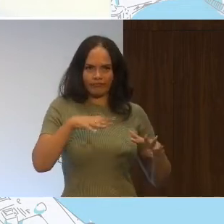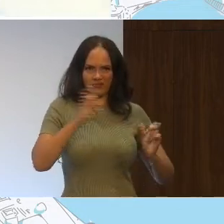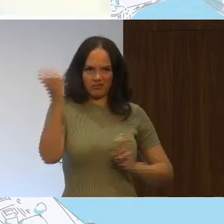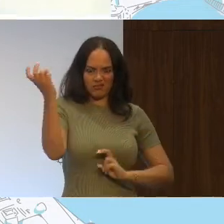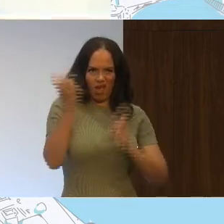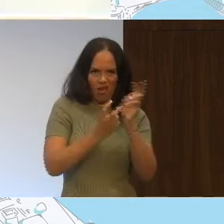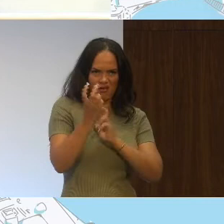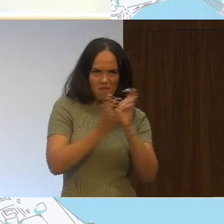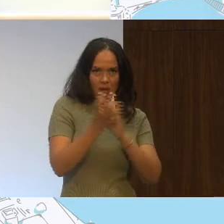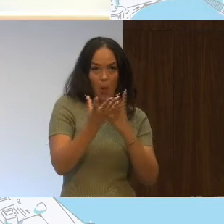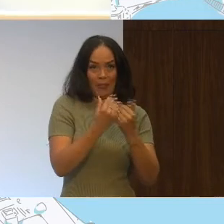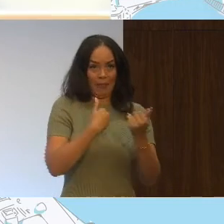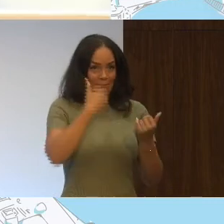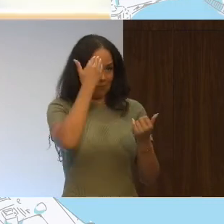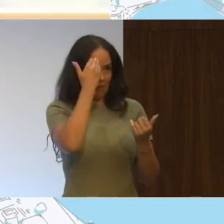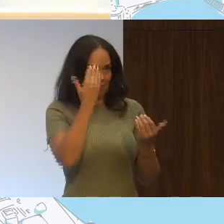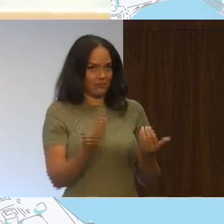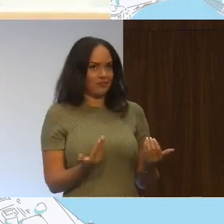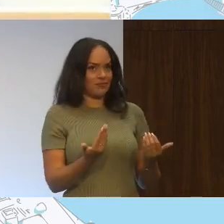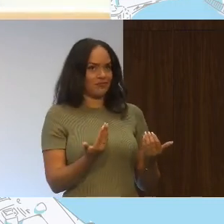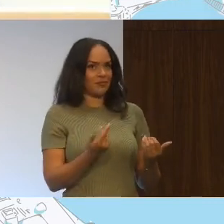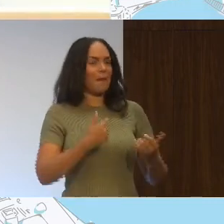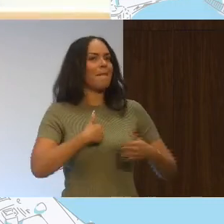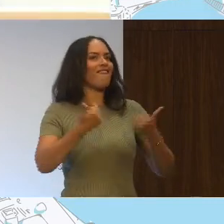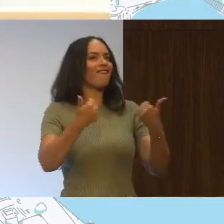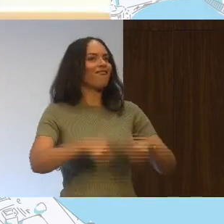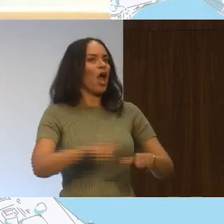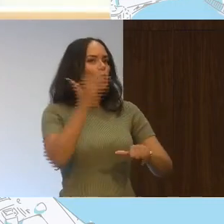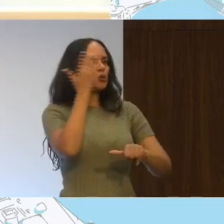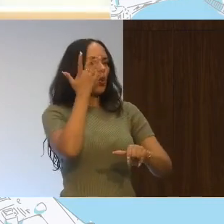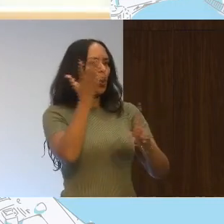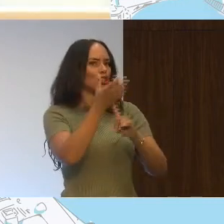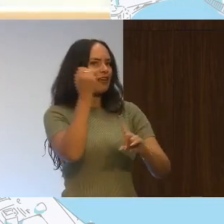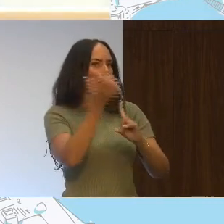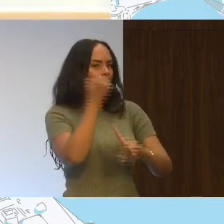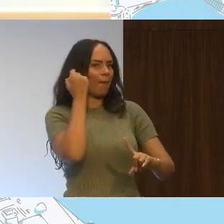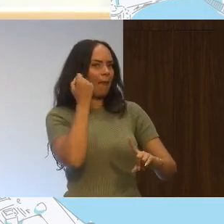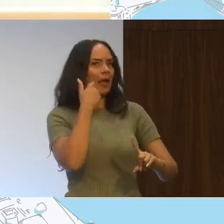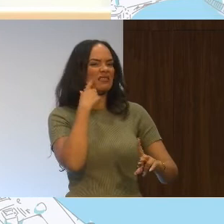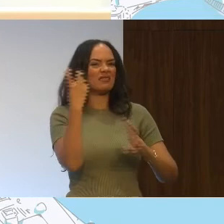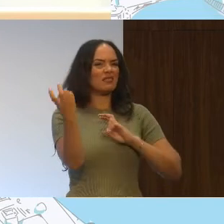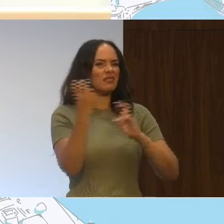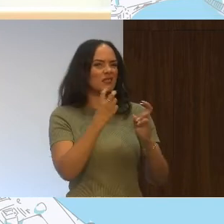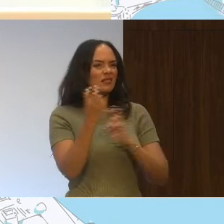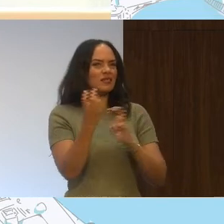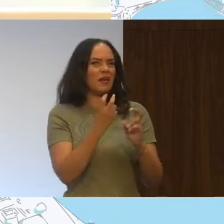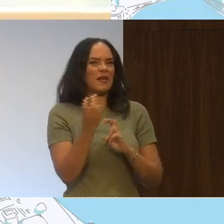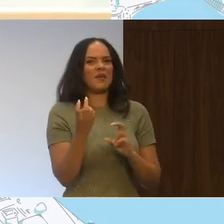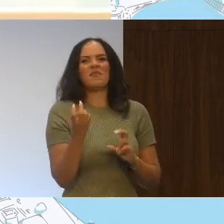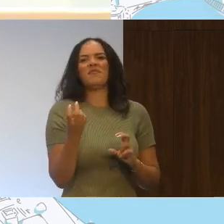my mother about my final school achievements and just in, in a fit of irritation,